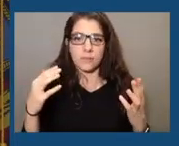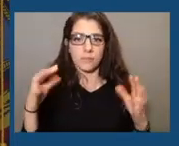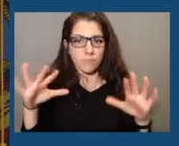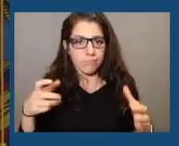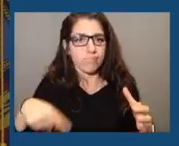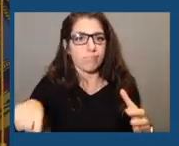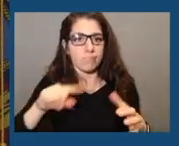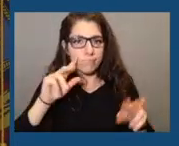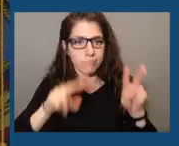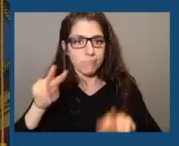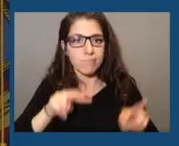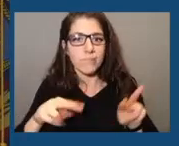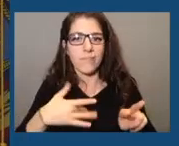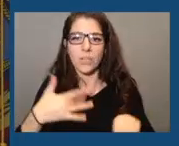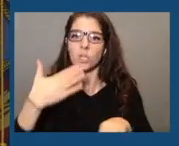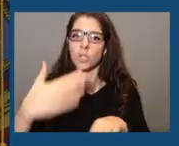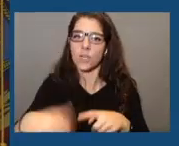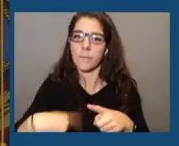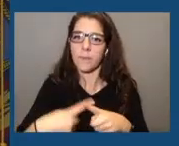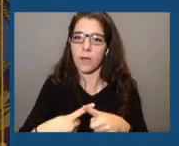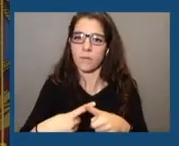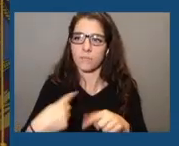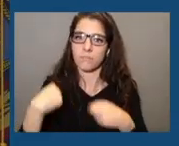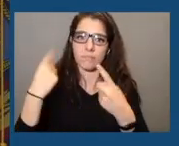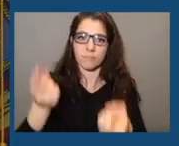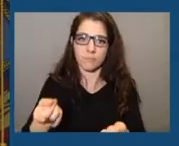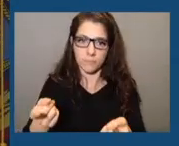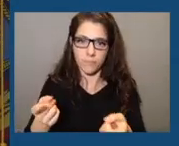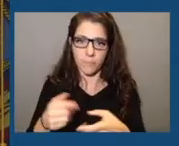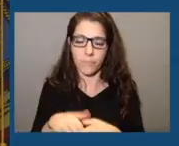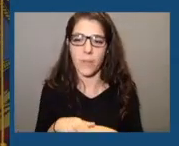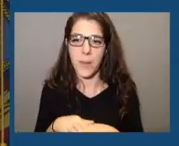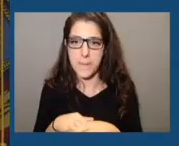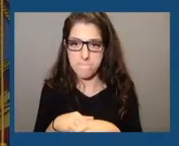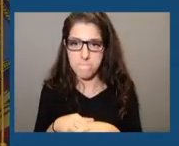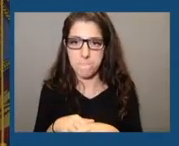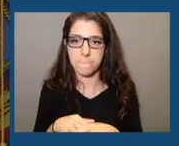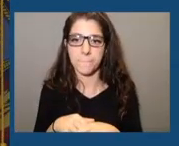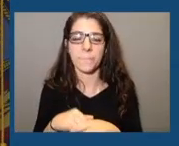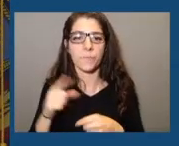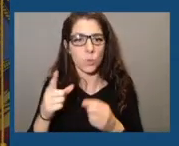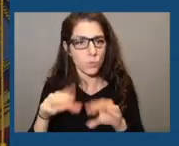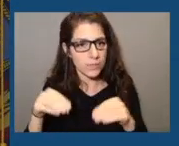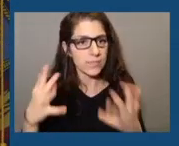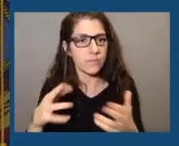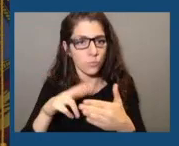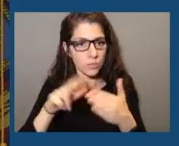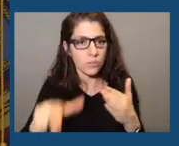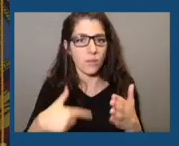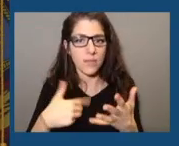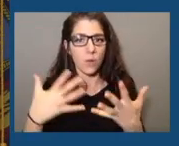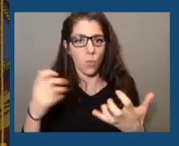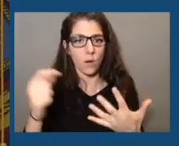I feel really good about where we've come in that time you delivered the results I asked for and I'm extraordinarily proud of that.